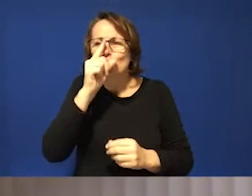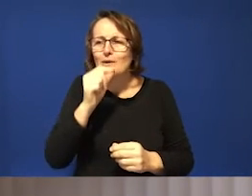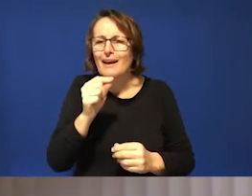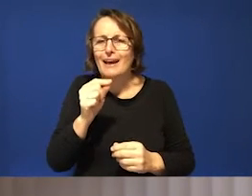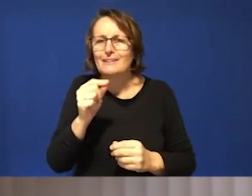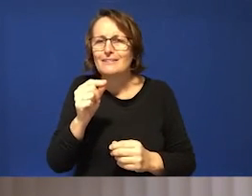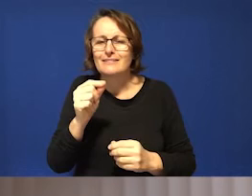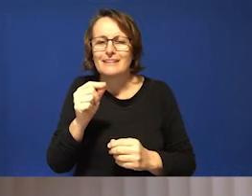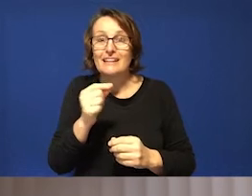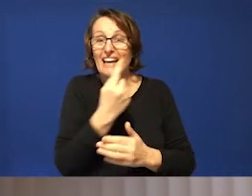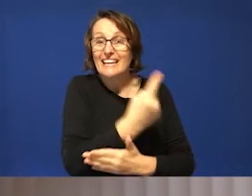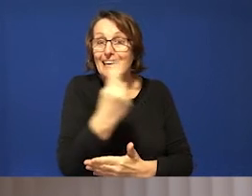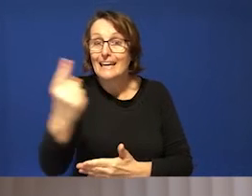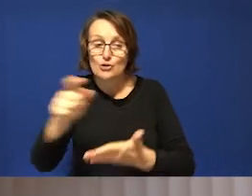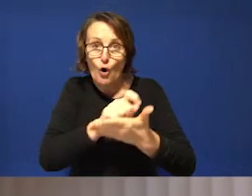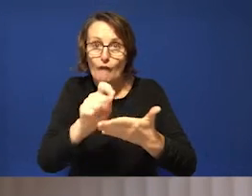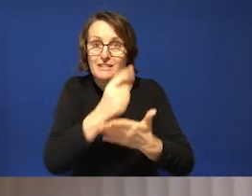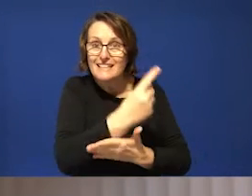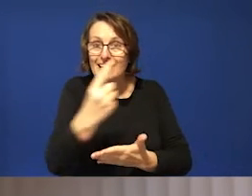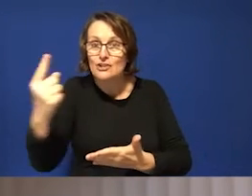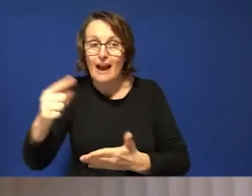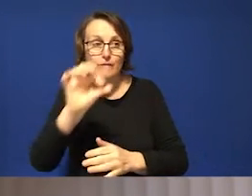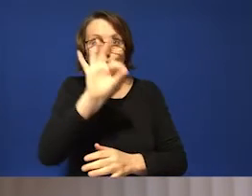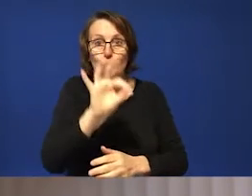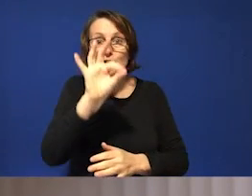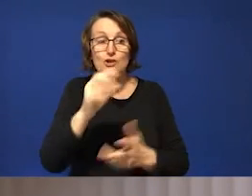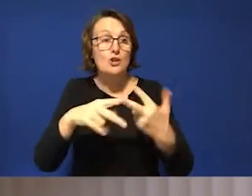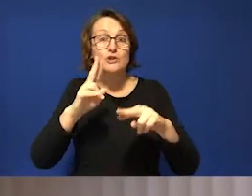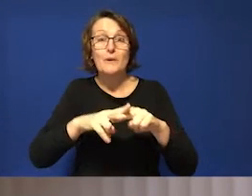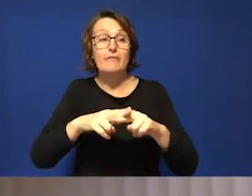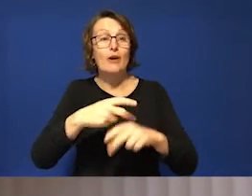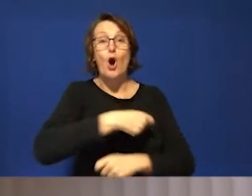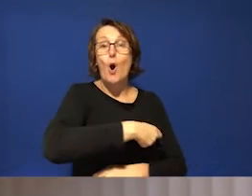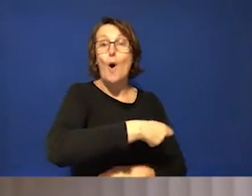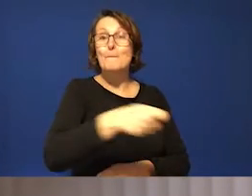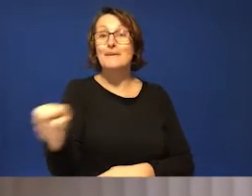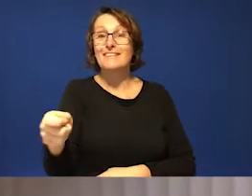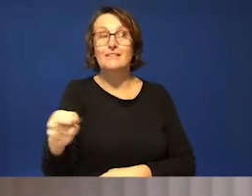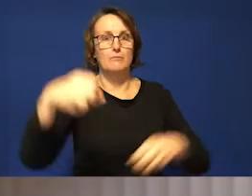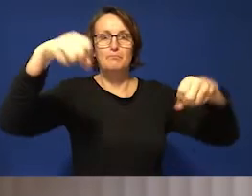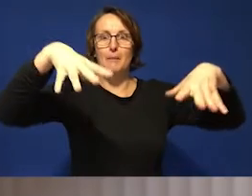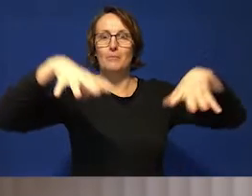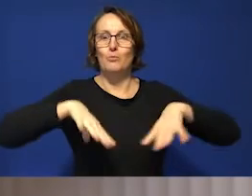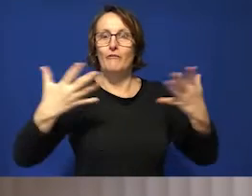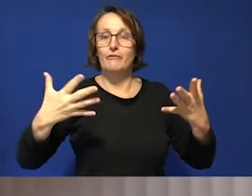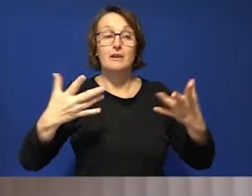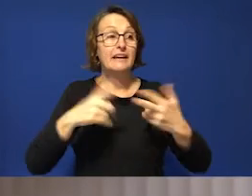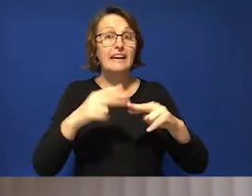we're able to each office, for example, has little switches. If it's, if you open the door things, come on.